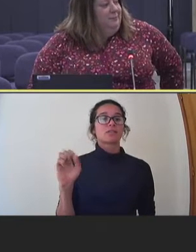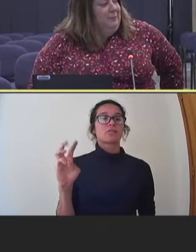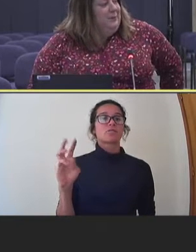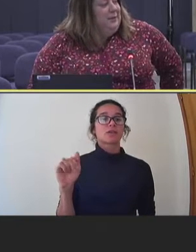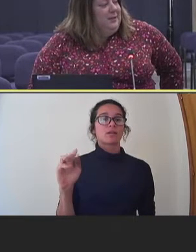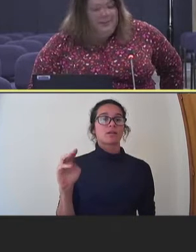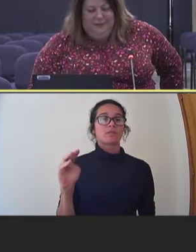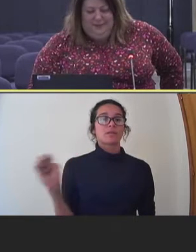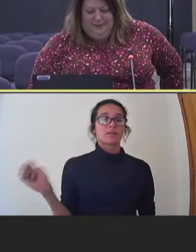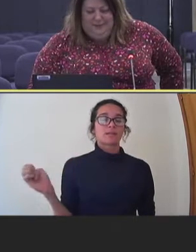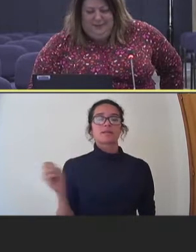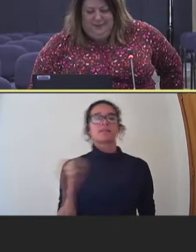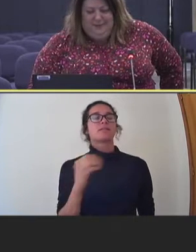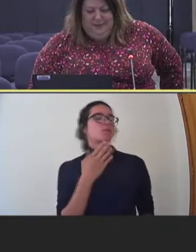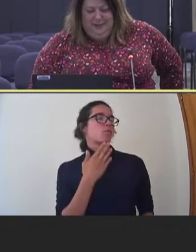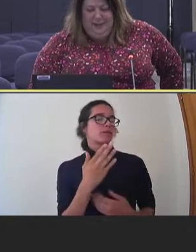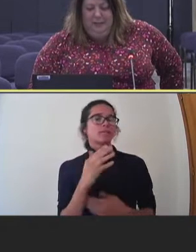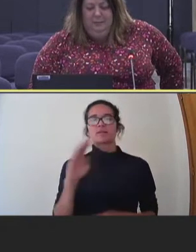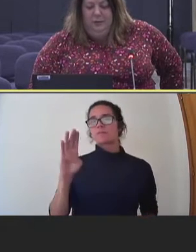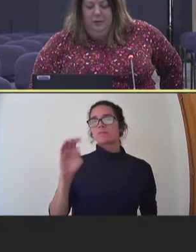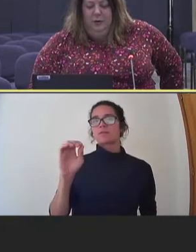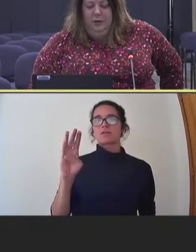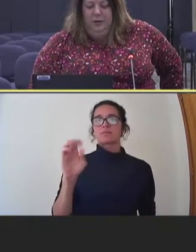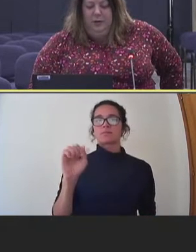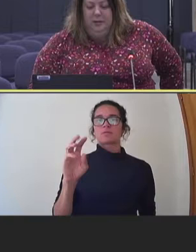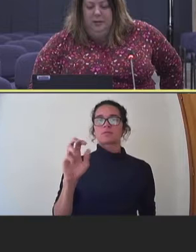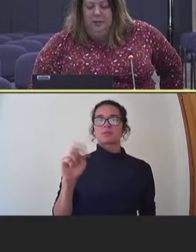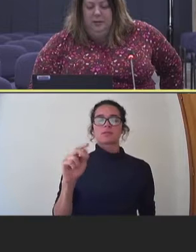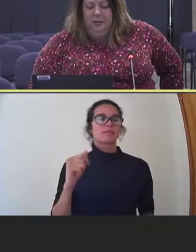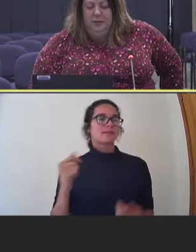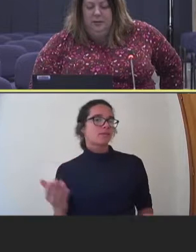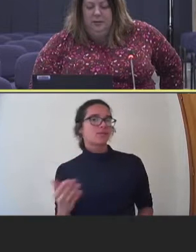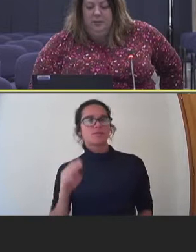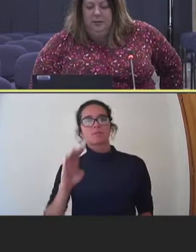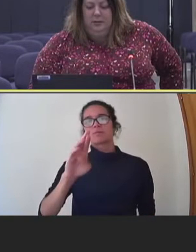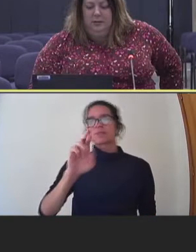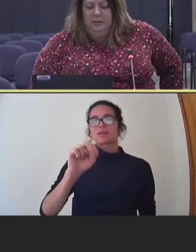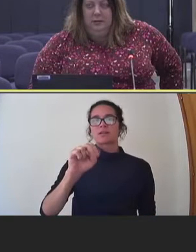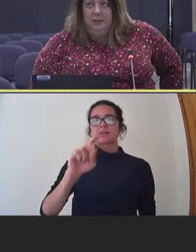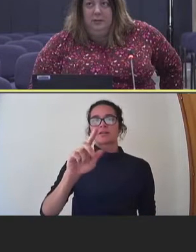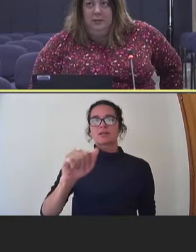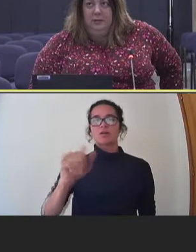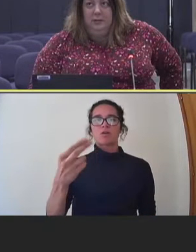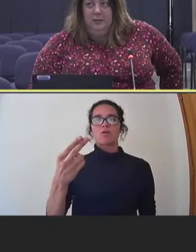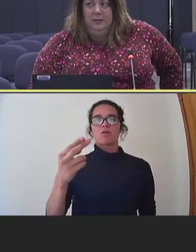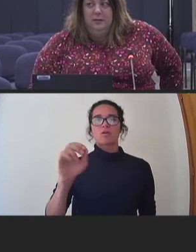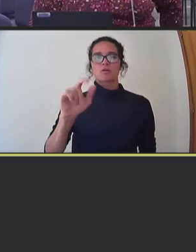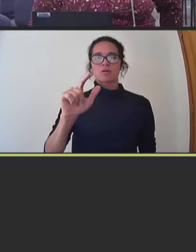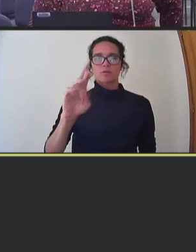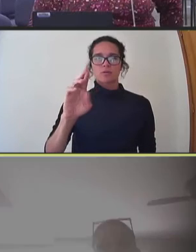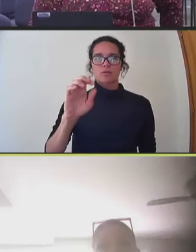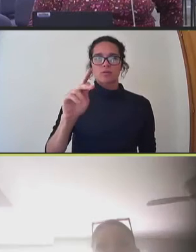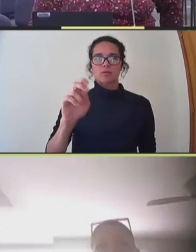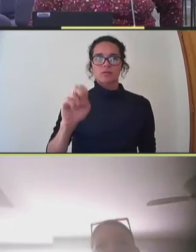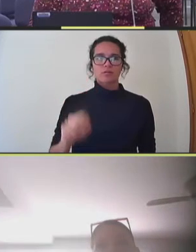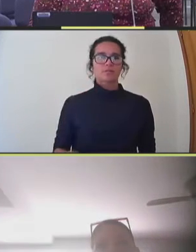Rob Swanson: Present. Ann Aikin: Brenda Holbrook? Brenda Holbrook: Present. Ann Aikin: Good morning.